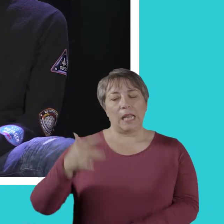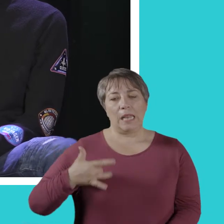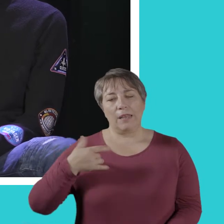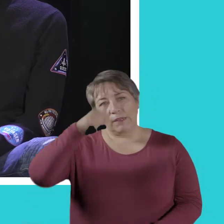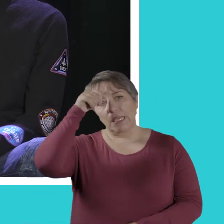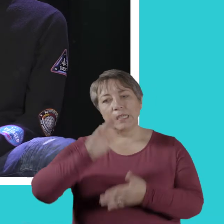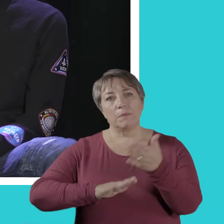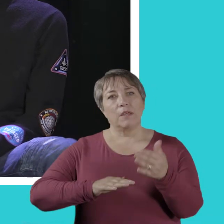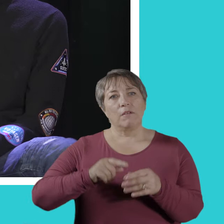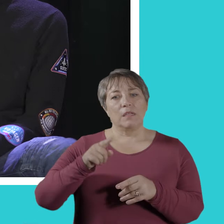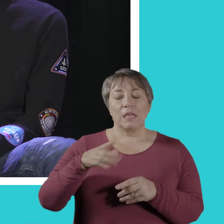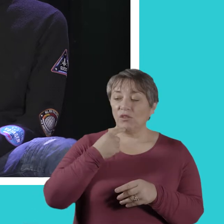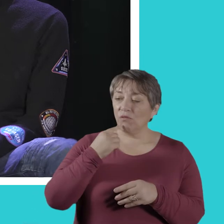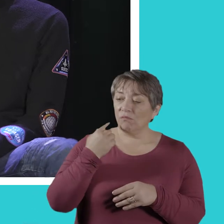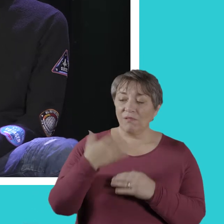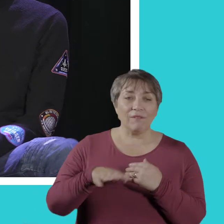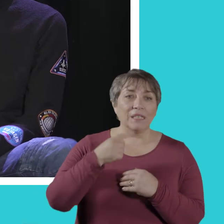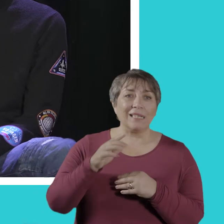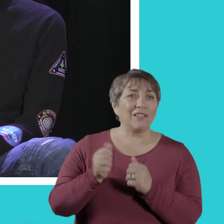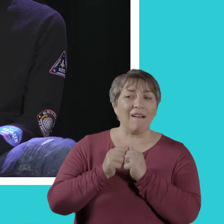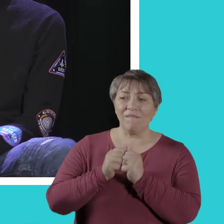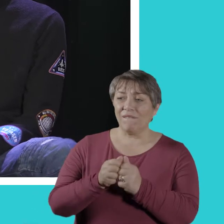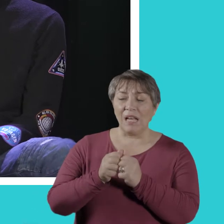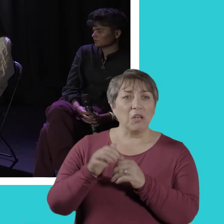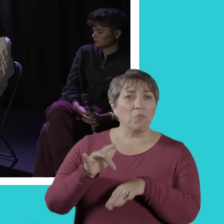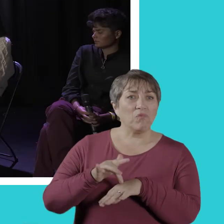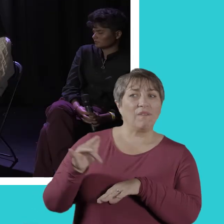them as being a valuable source or a valuable you know professional or anything like that.